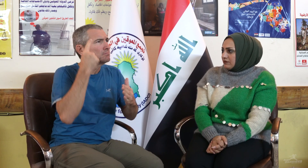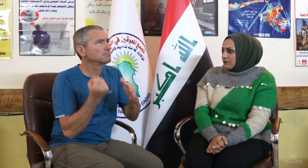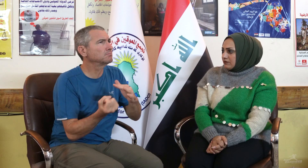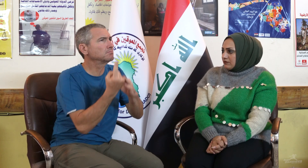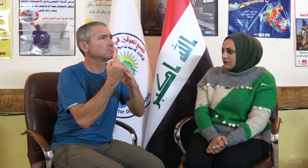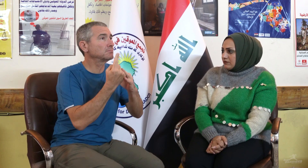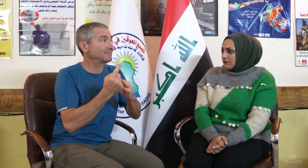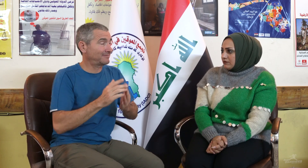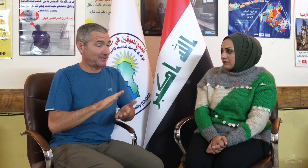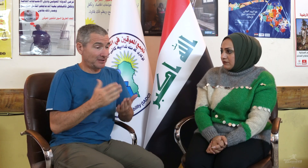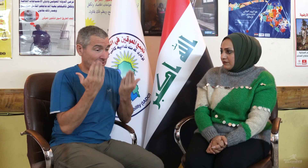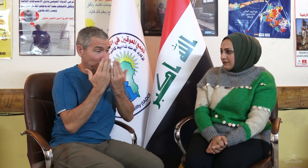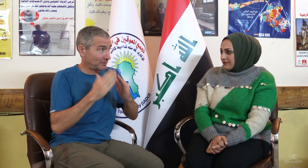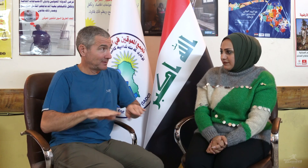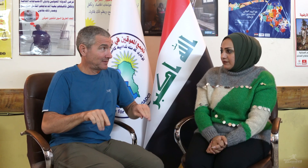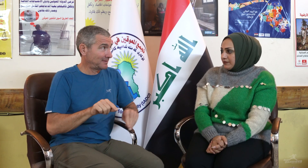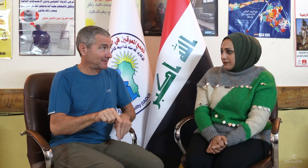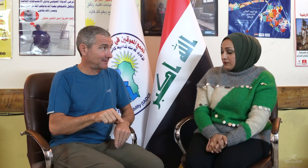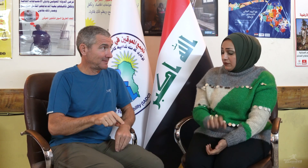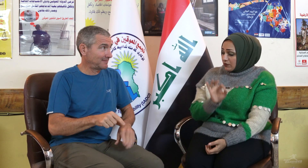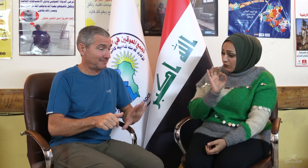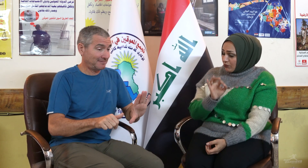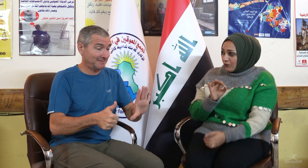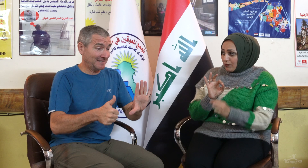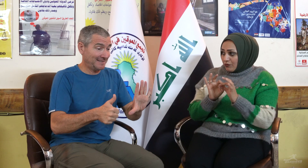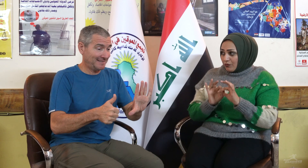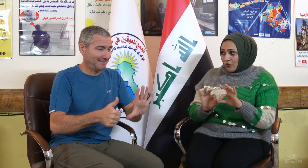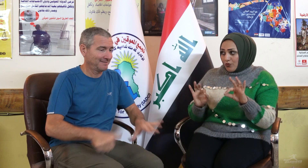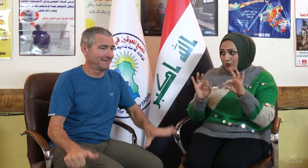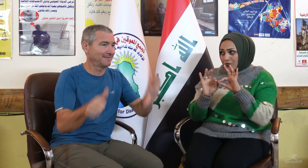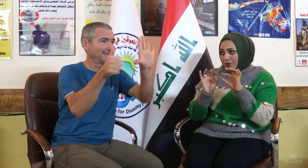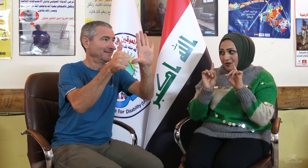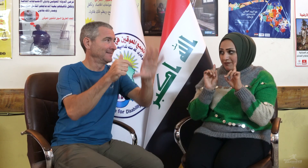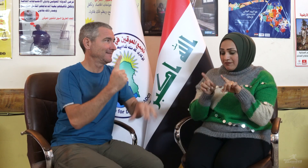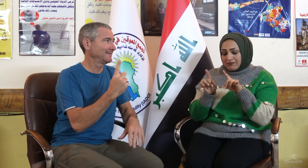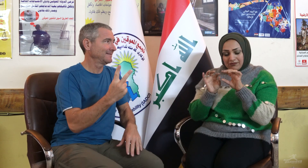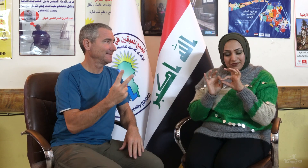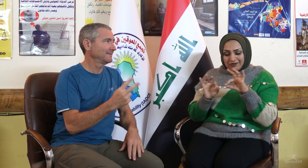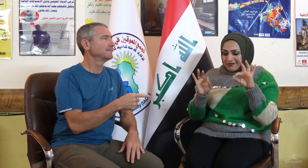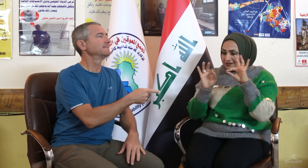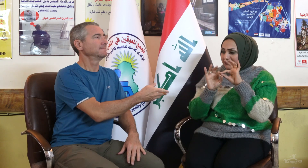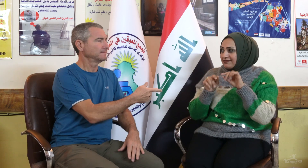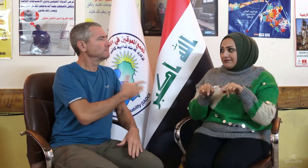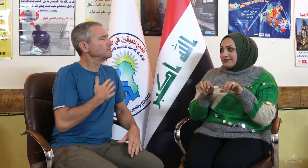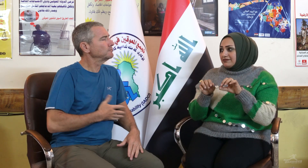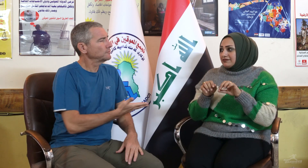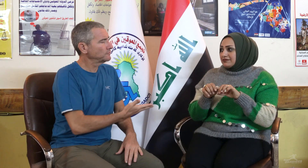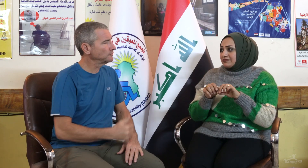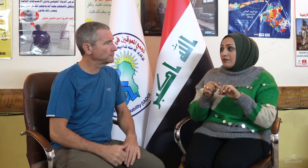Will you continue to focus on schools and Deaf children? Lifting that 6th grade level? It’s crucial work.